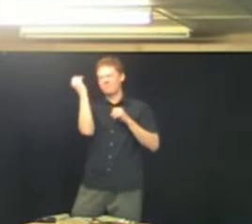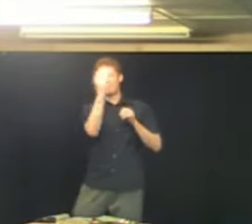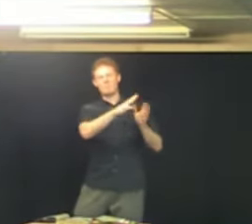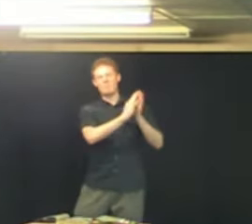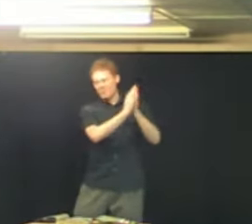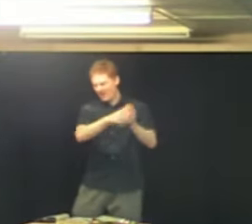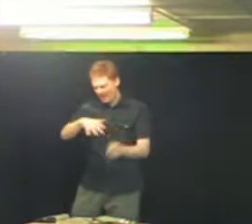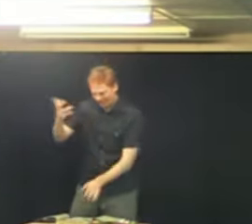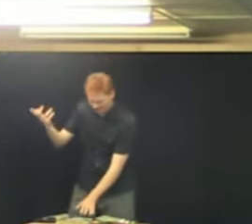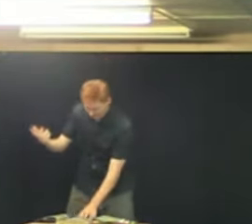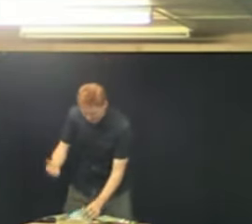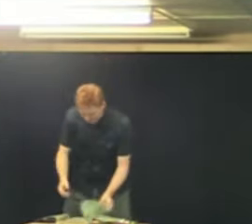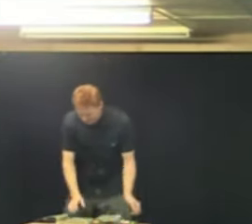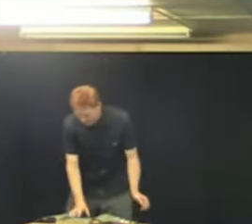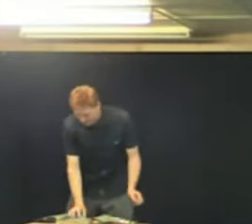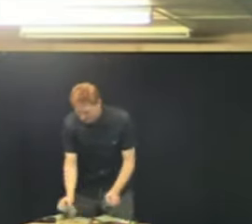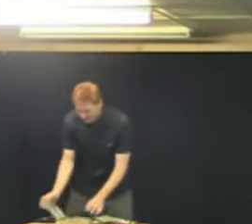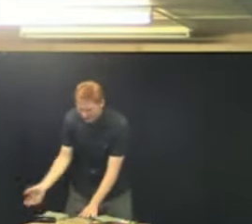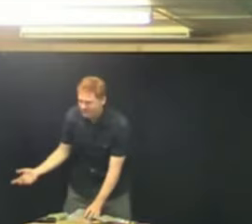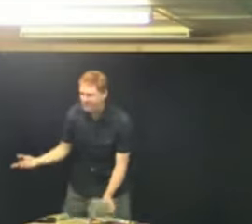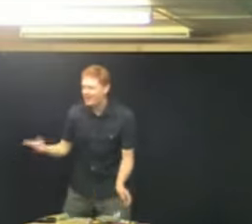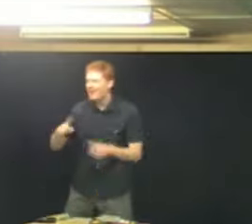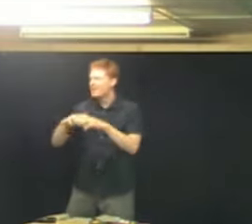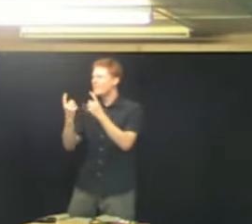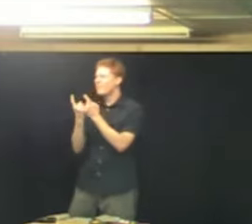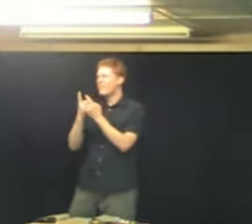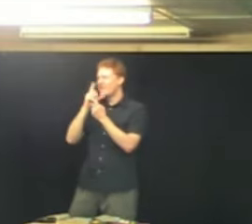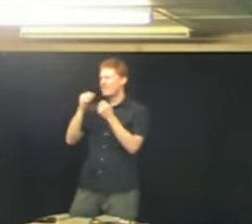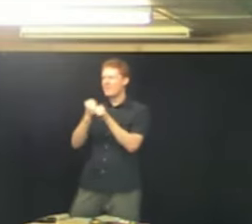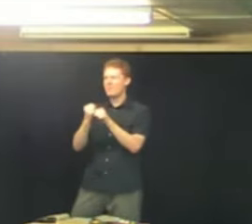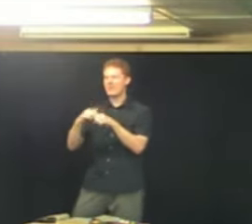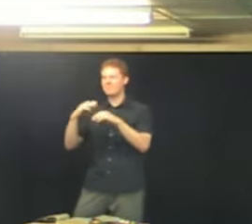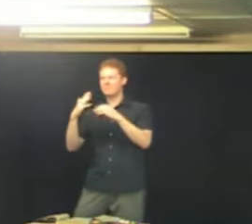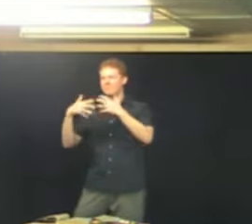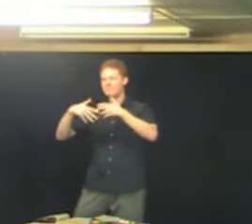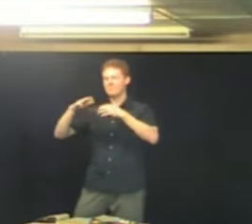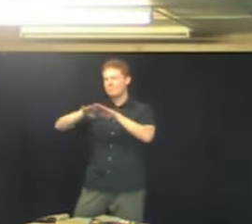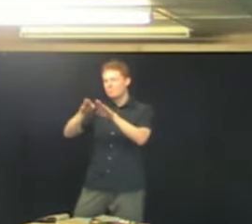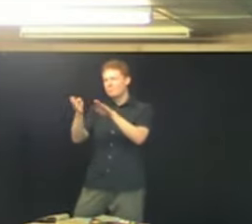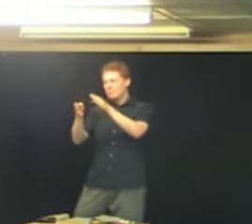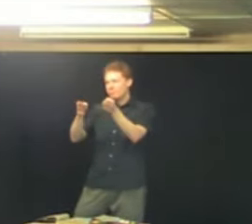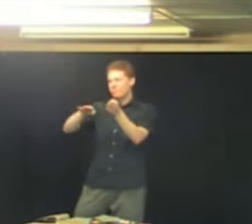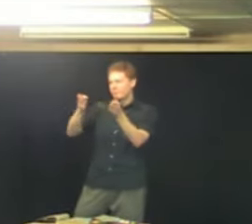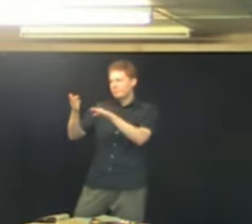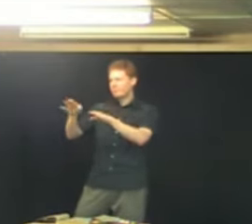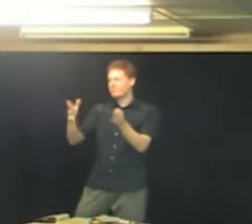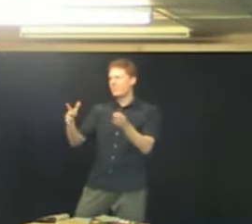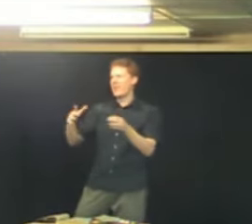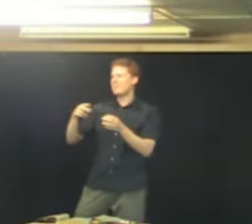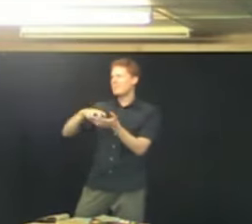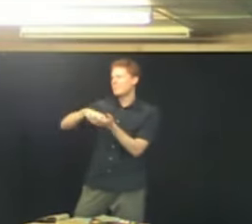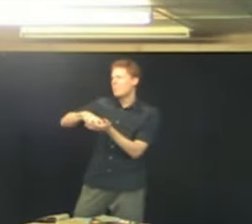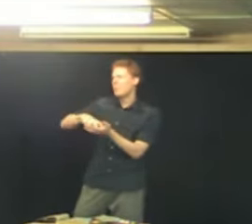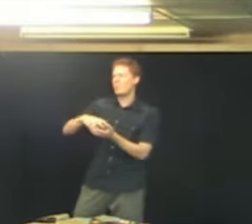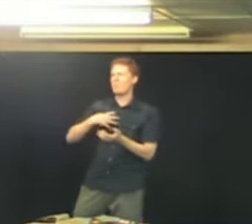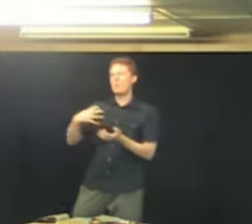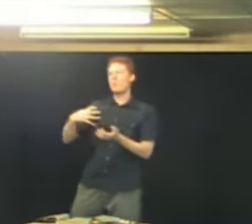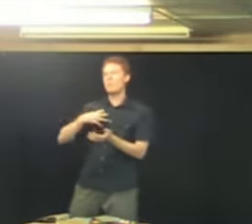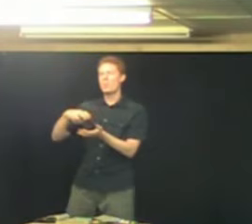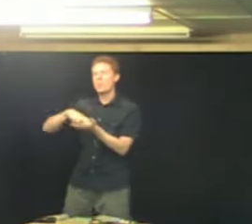and then totally give up prayer hence another page turns out Many things can have the same action as the pages slowly unweaving which will leave the relationship very very weak